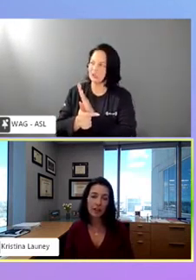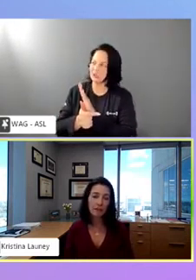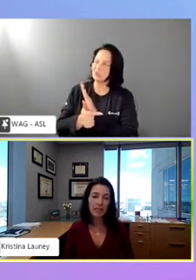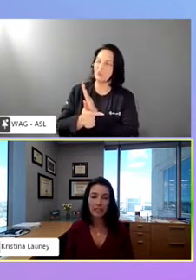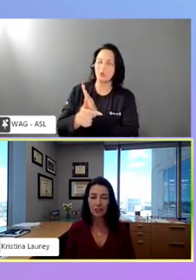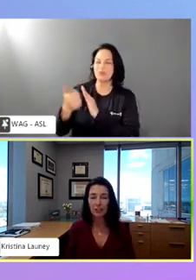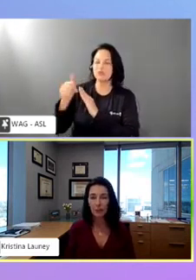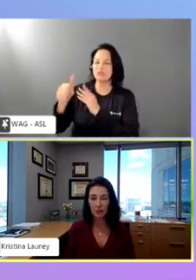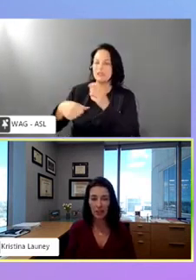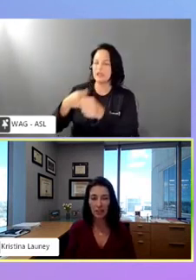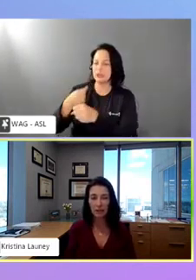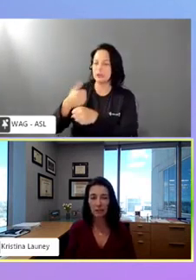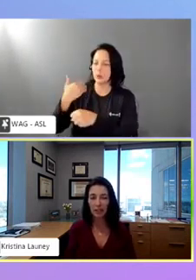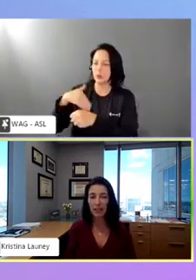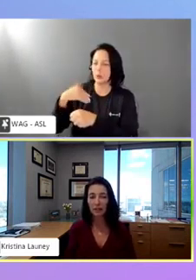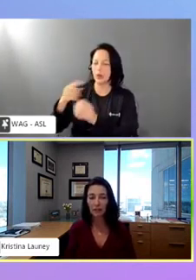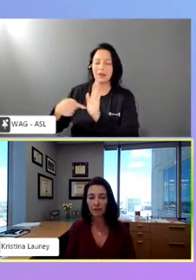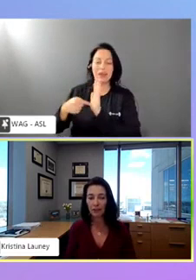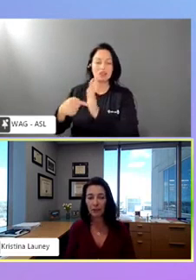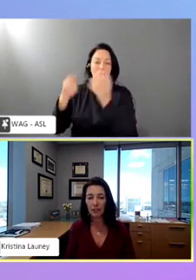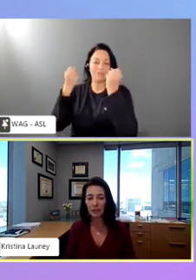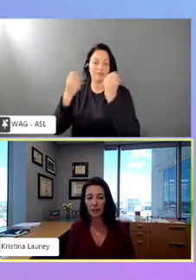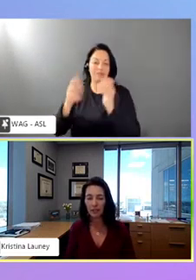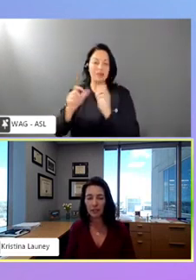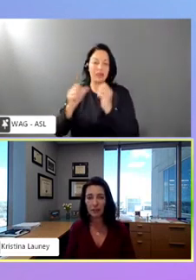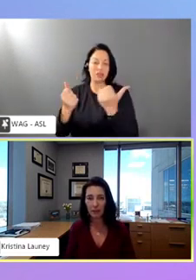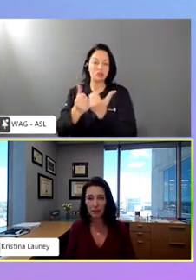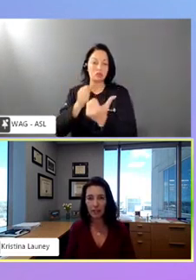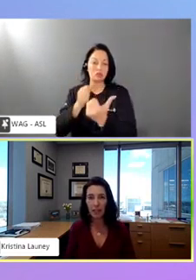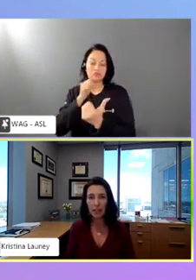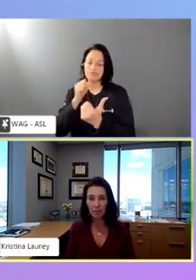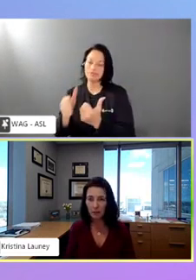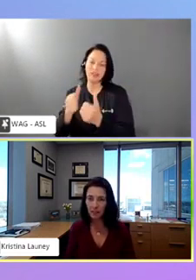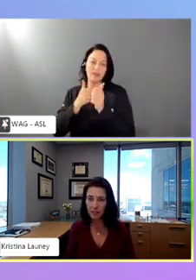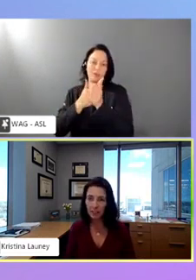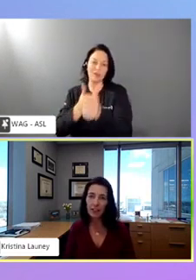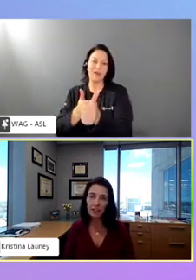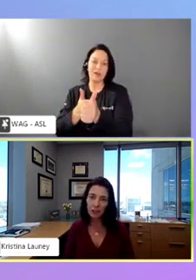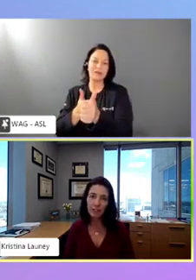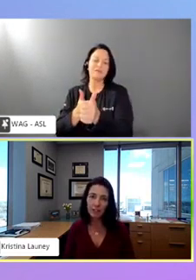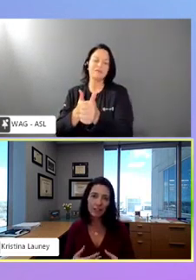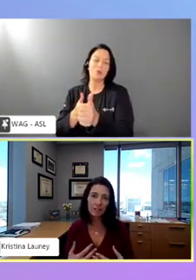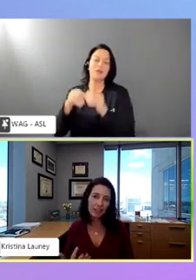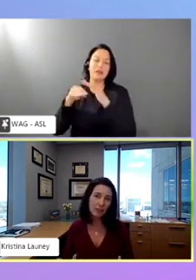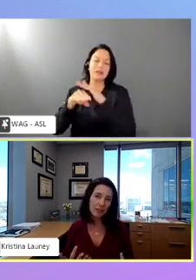with section 508 of the rehabilitation act in 10